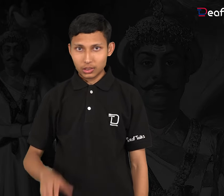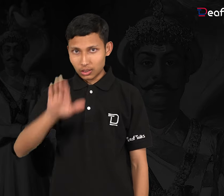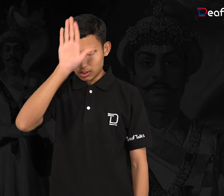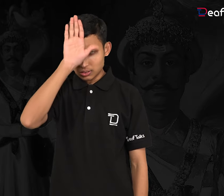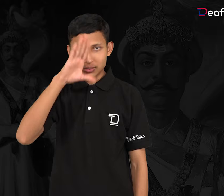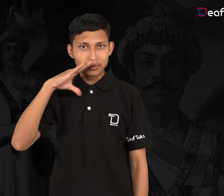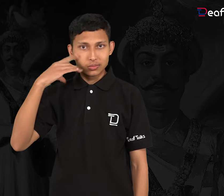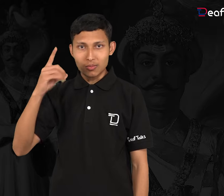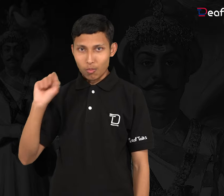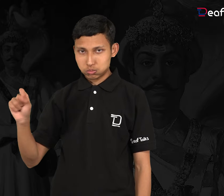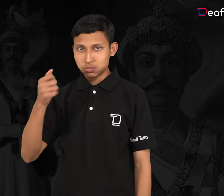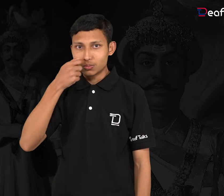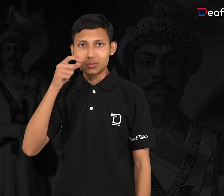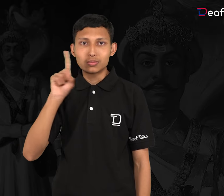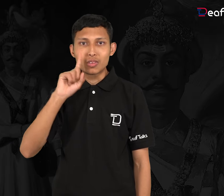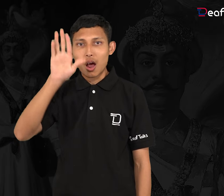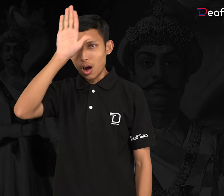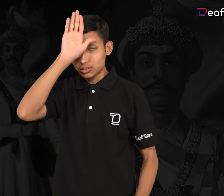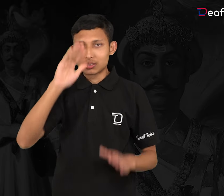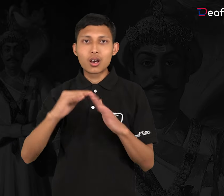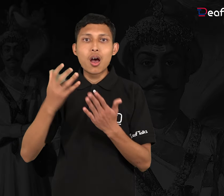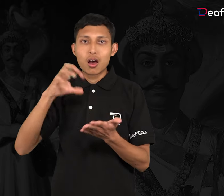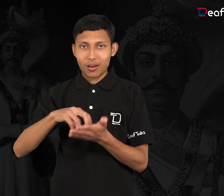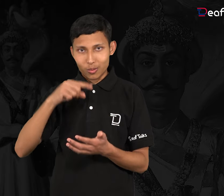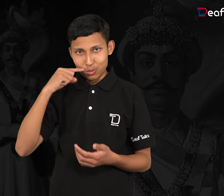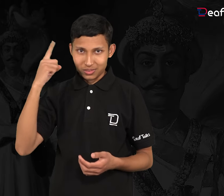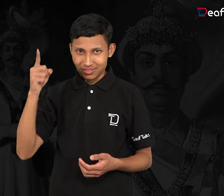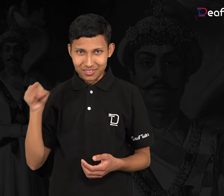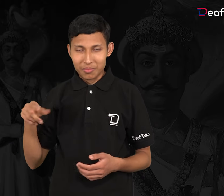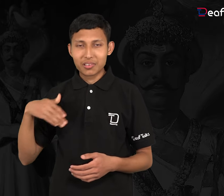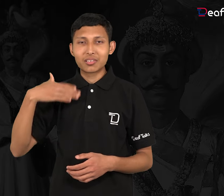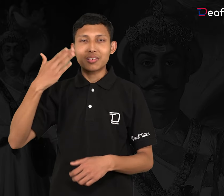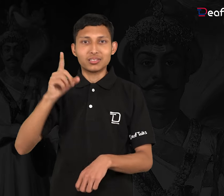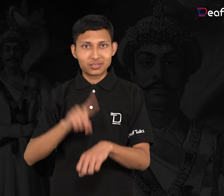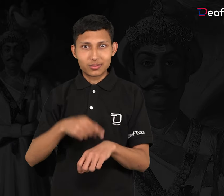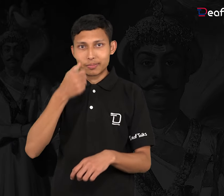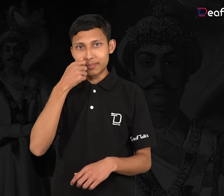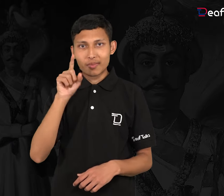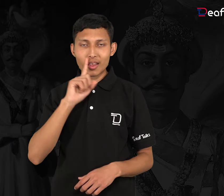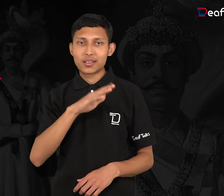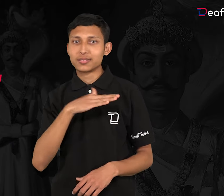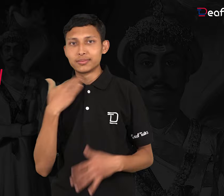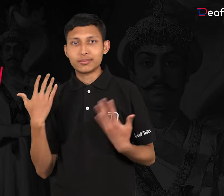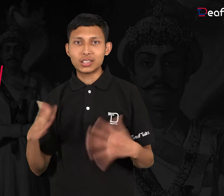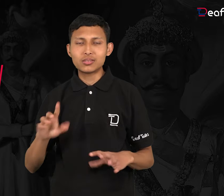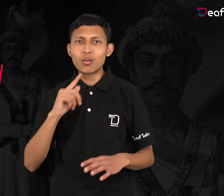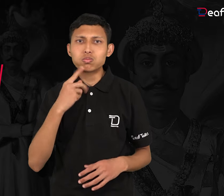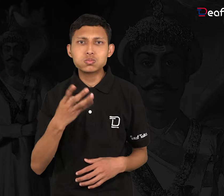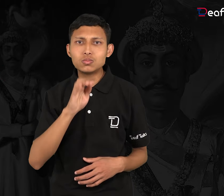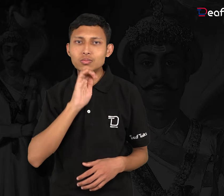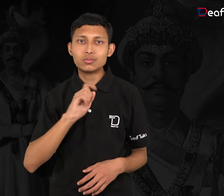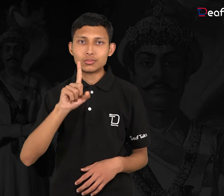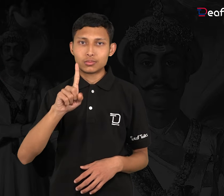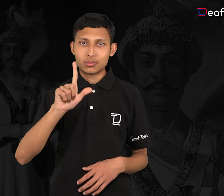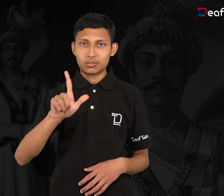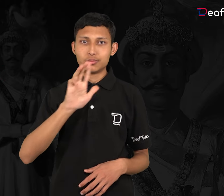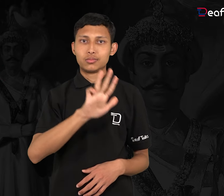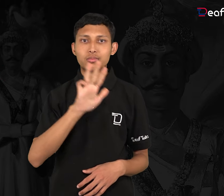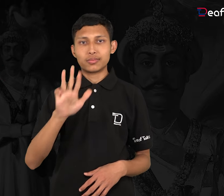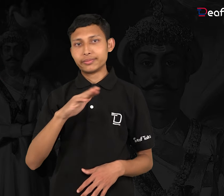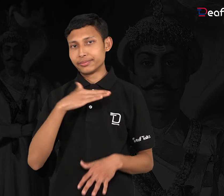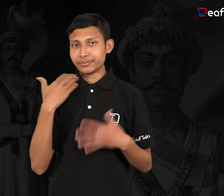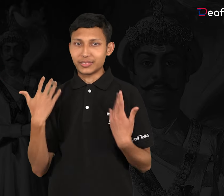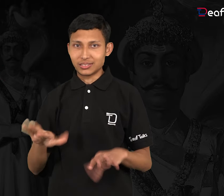After the death of Narabhupal Shah in 1799,